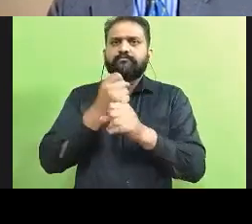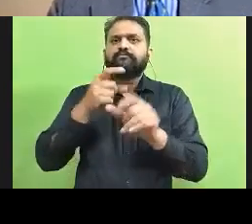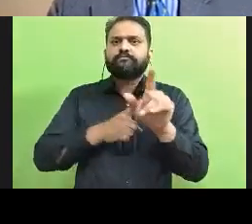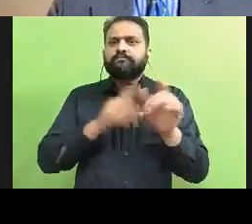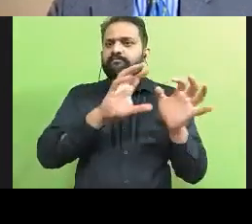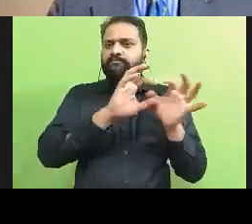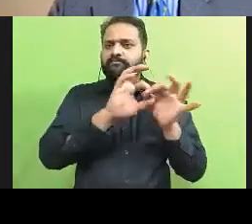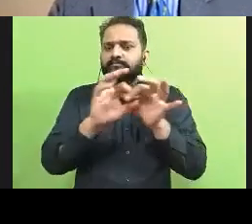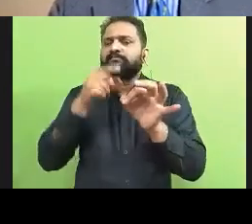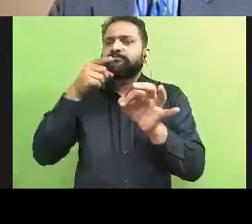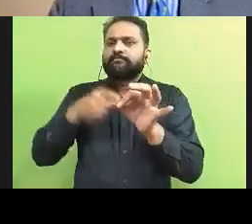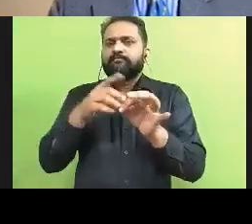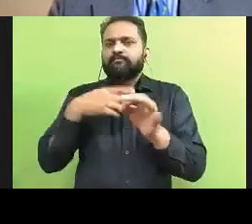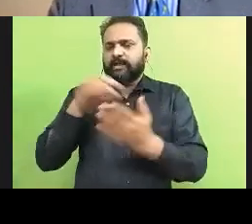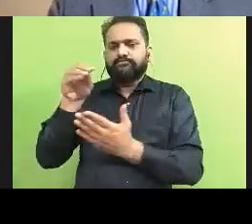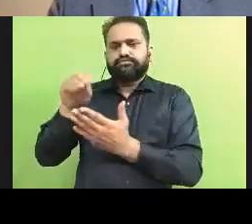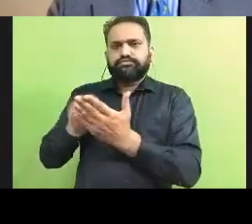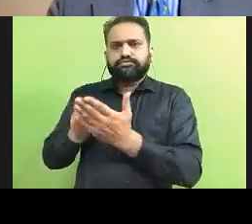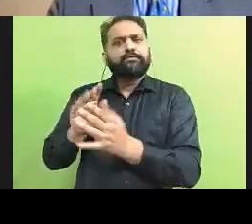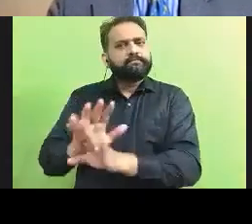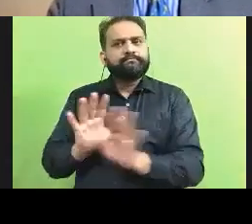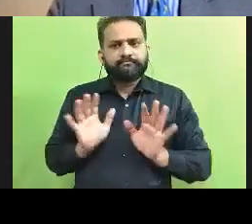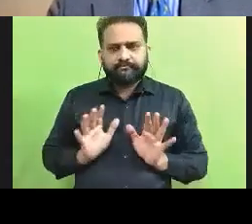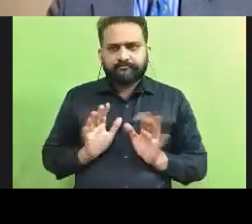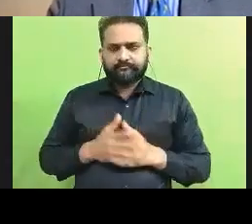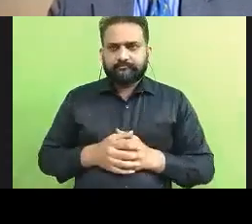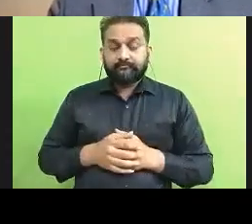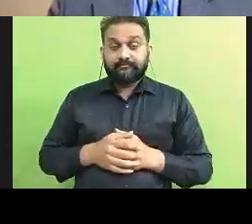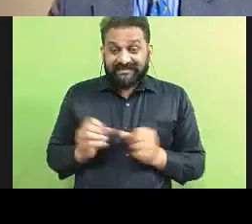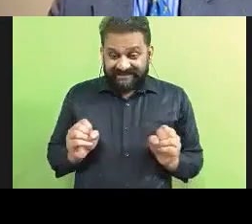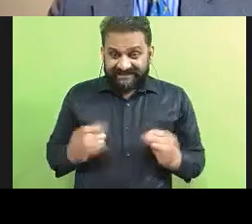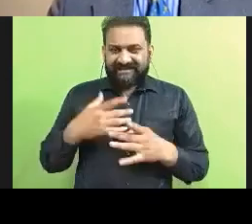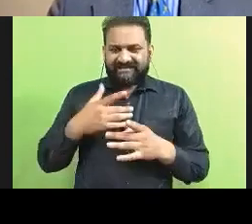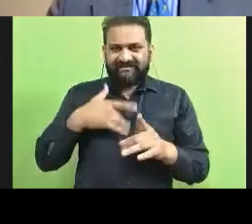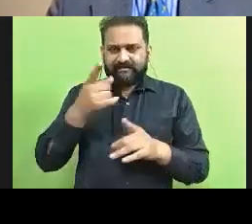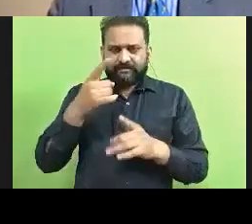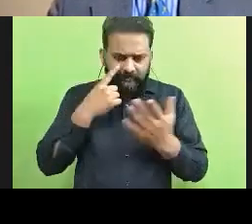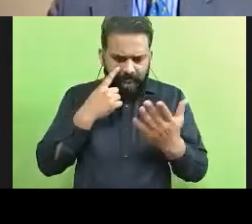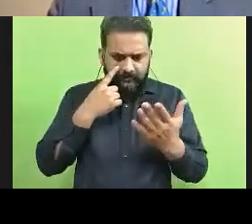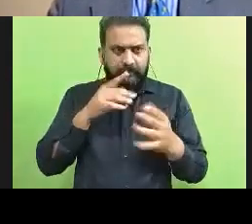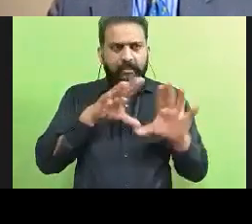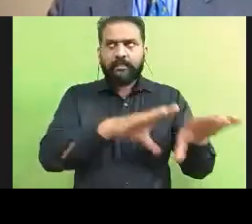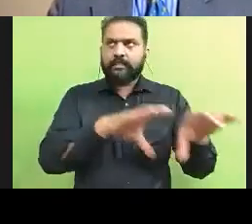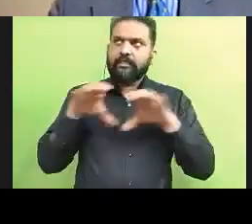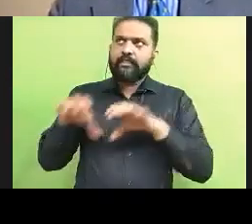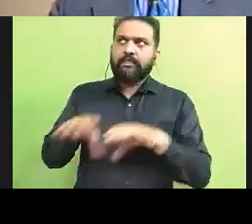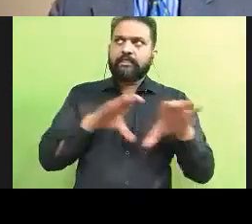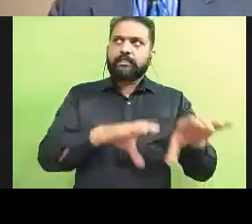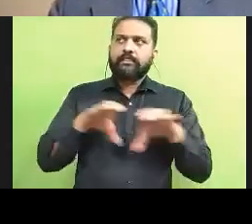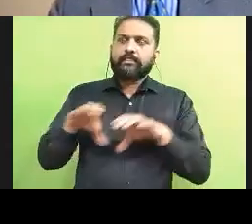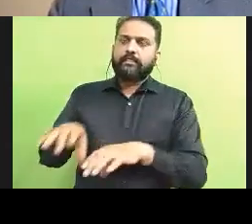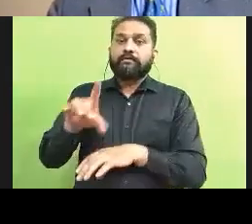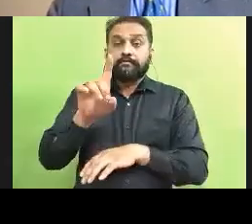to in a start it may look like you are just copying and pasting but trust me after